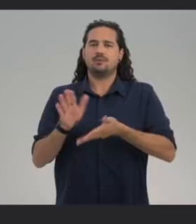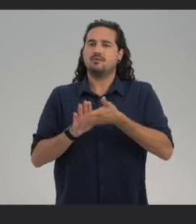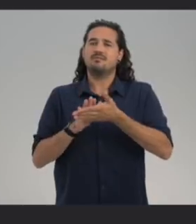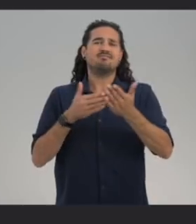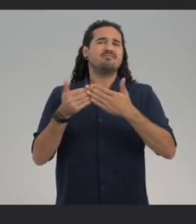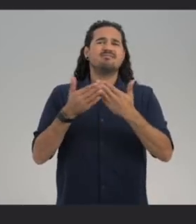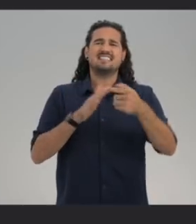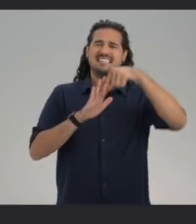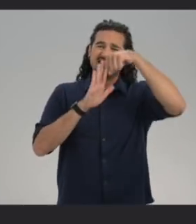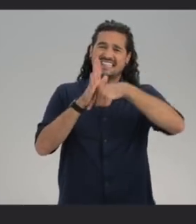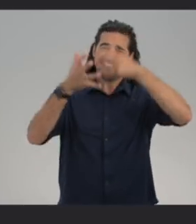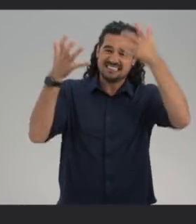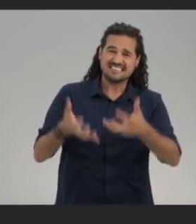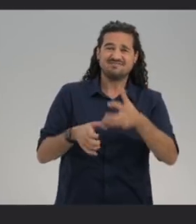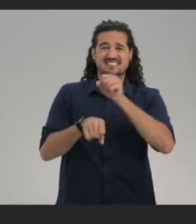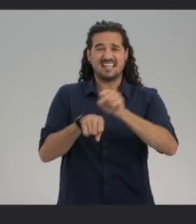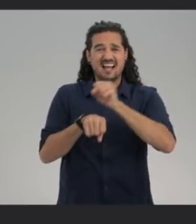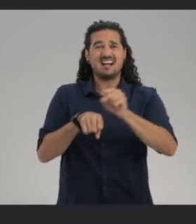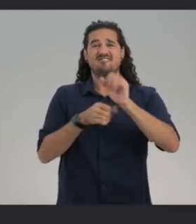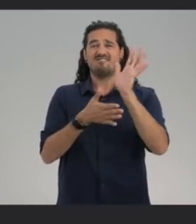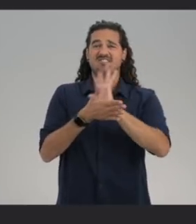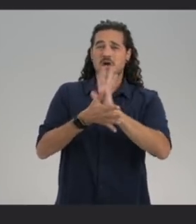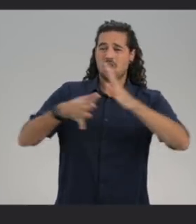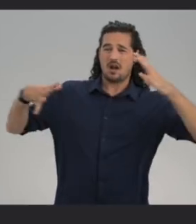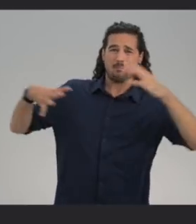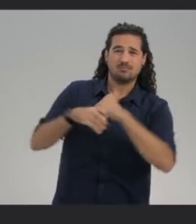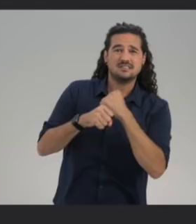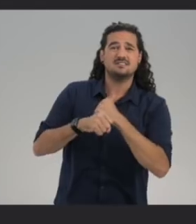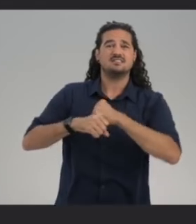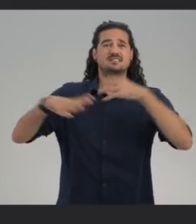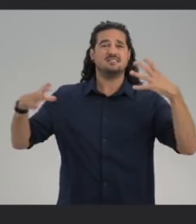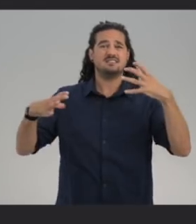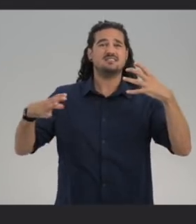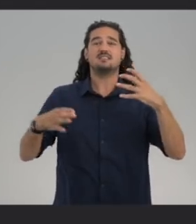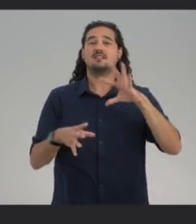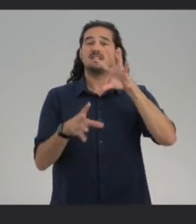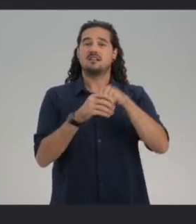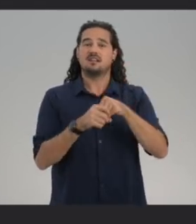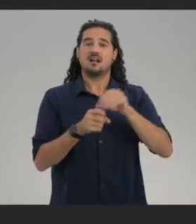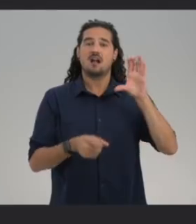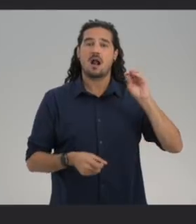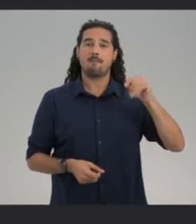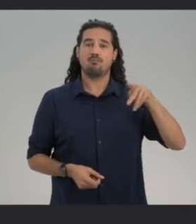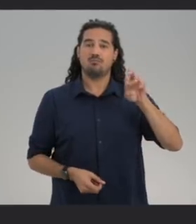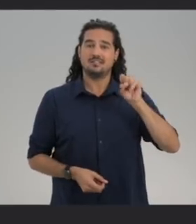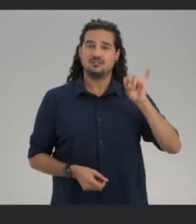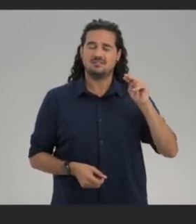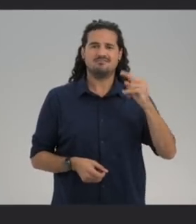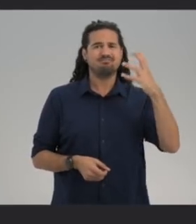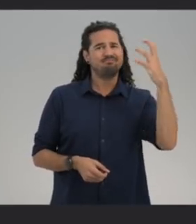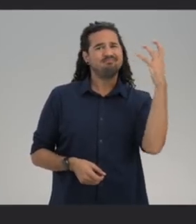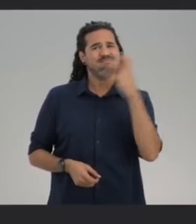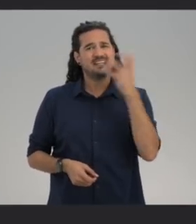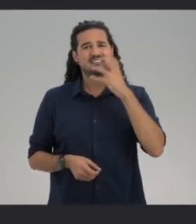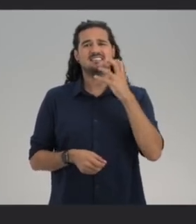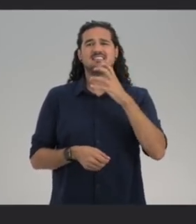when ripping through intensive tasks like video transcode in Compressor. And even with all this unbelievable compute power,